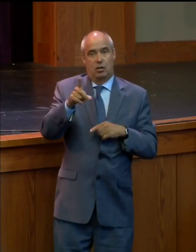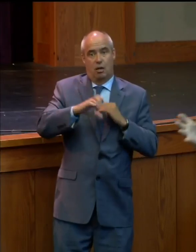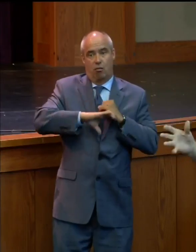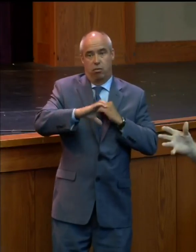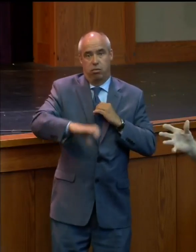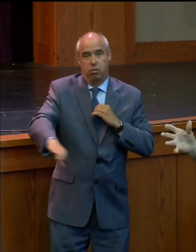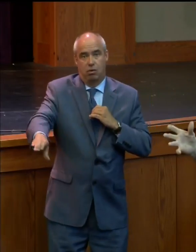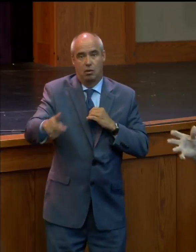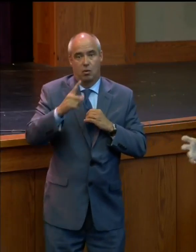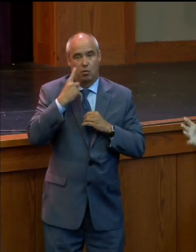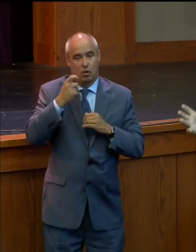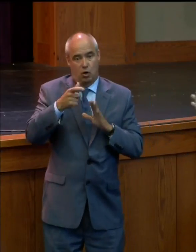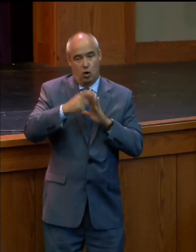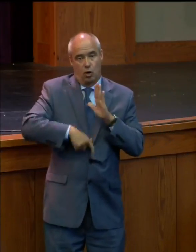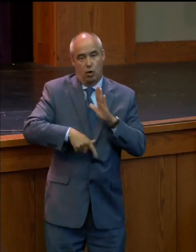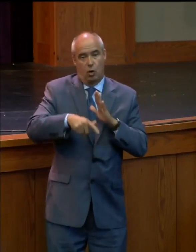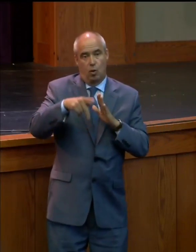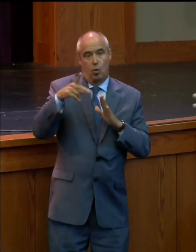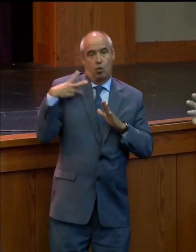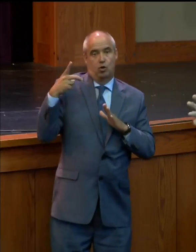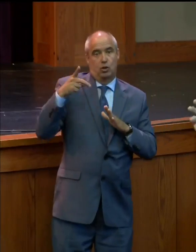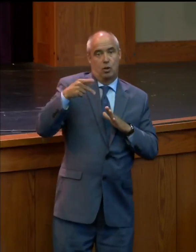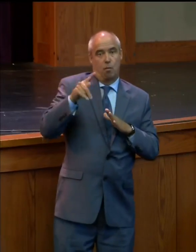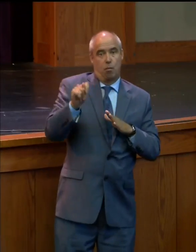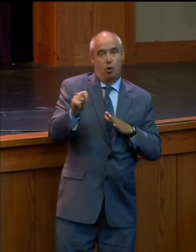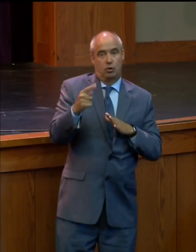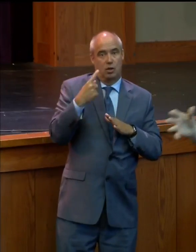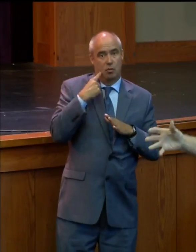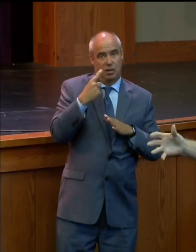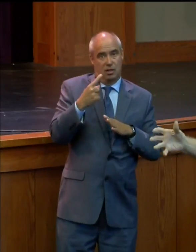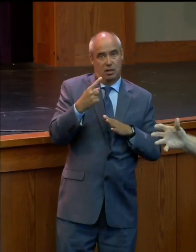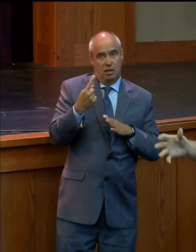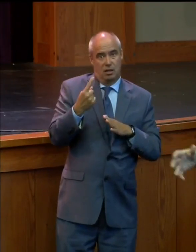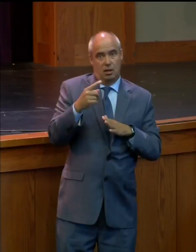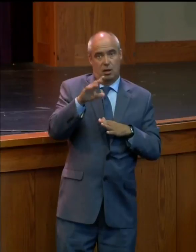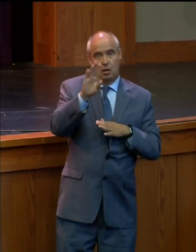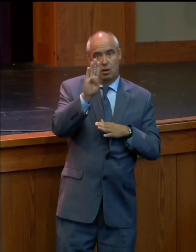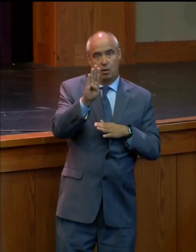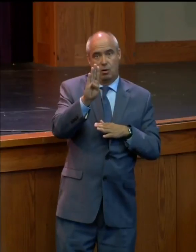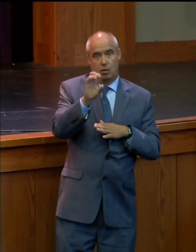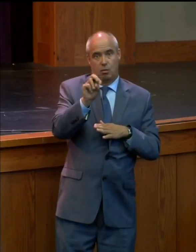A RECENT ARTICLE IN THE POST BY BRADY DENNIS MENTIONING THAT